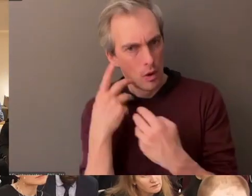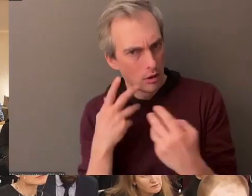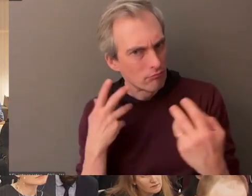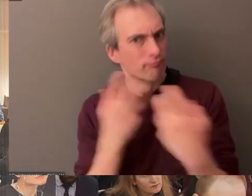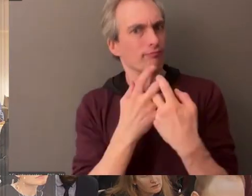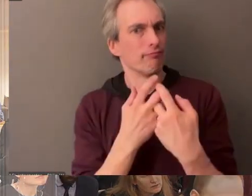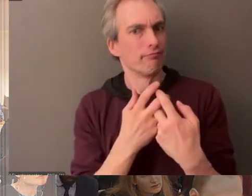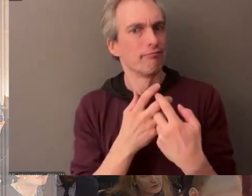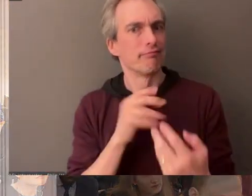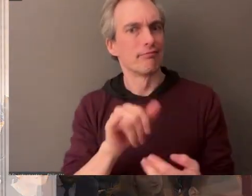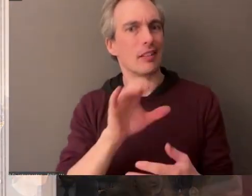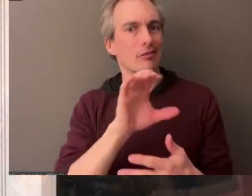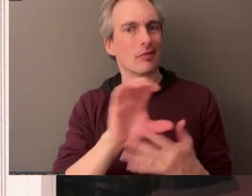trying to solve the wrong problem.